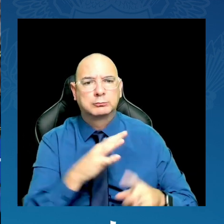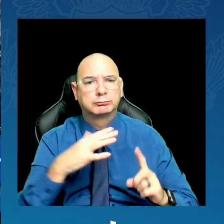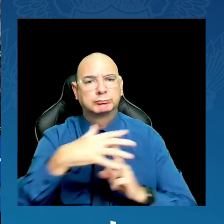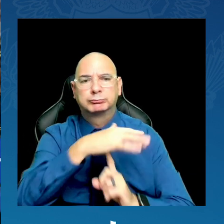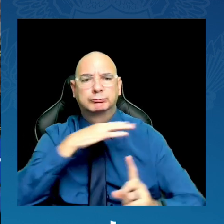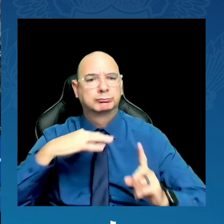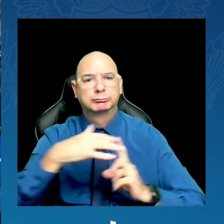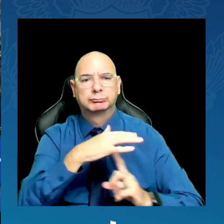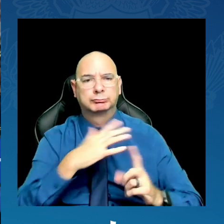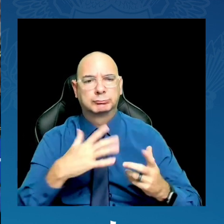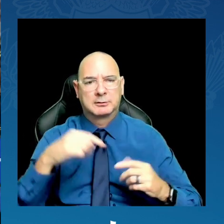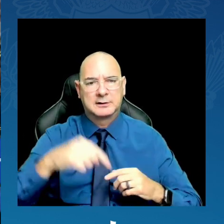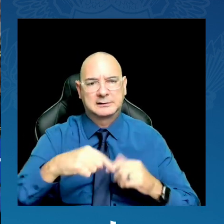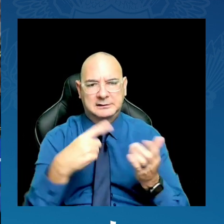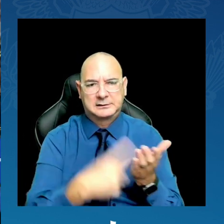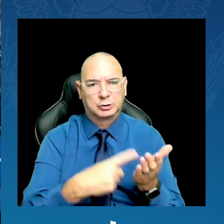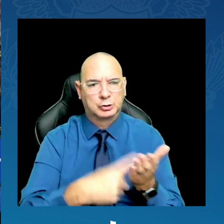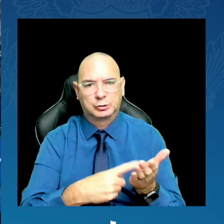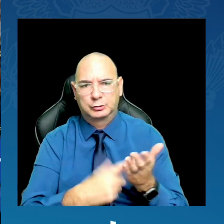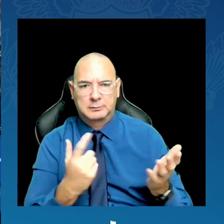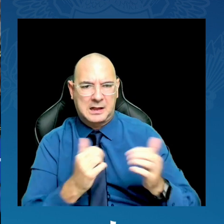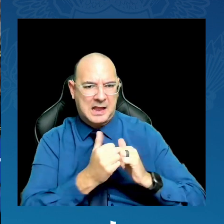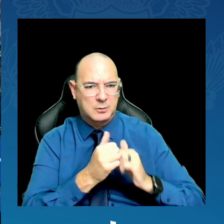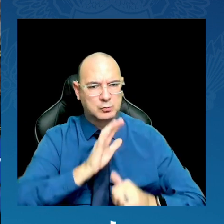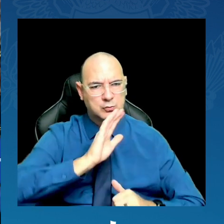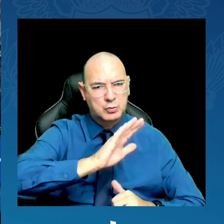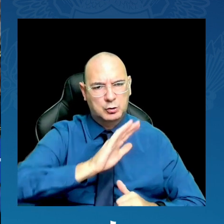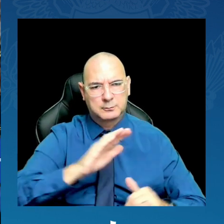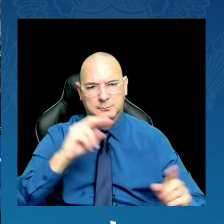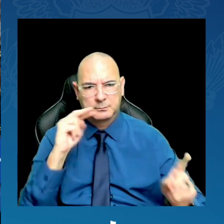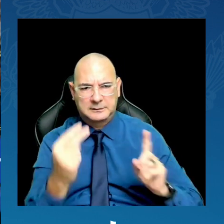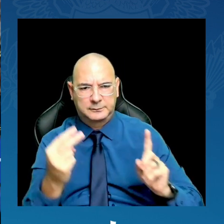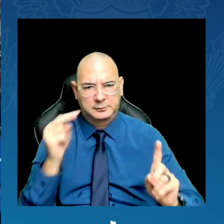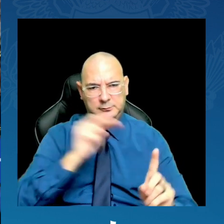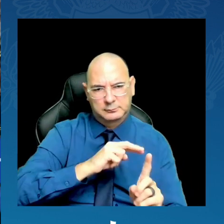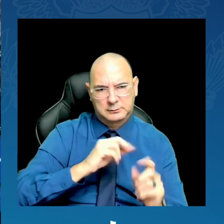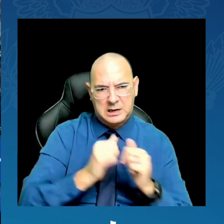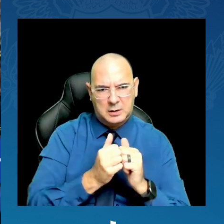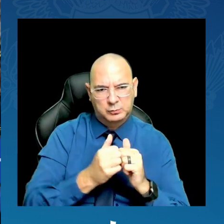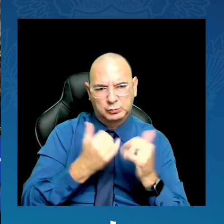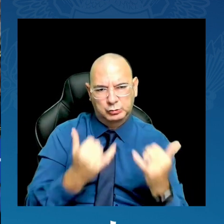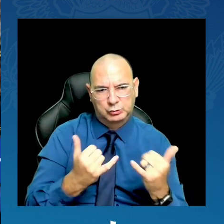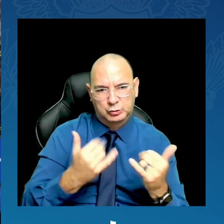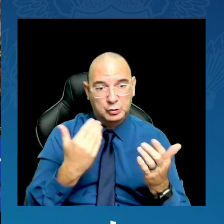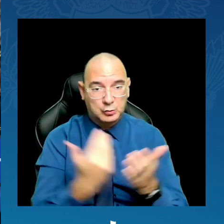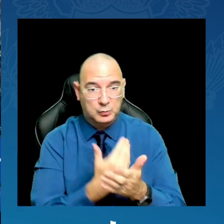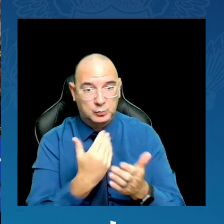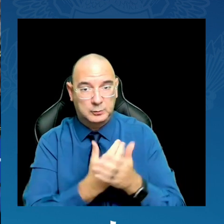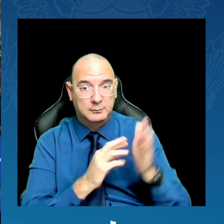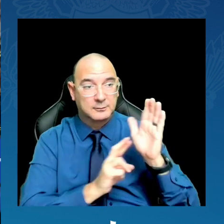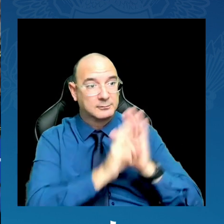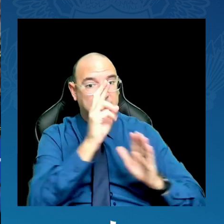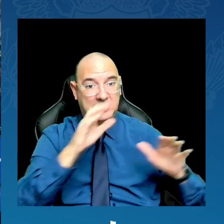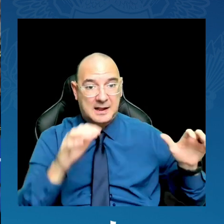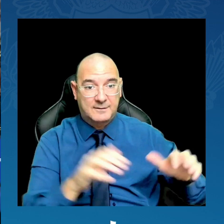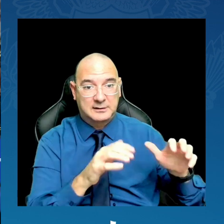And how are you thinking about current novel space activities and the situation we're in in terms